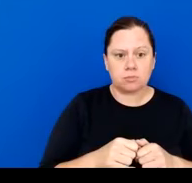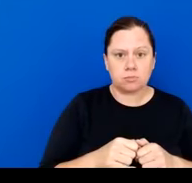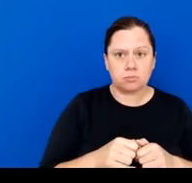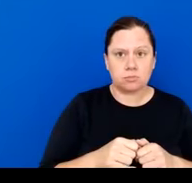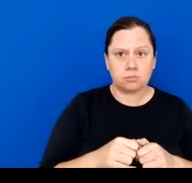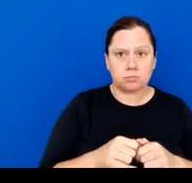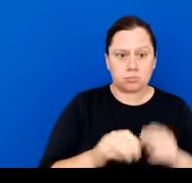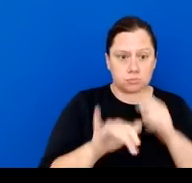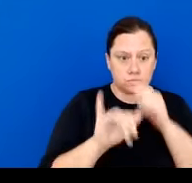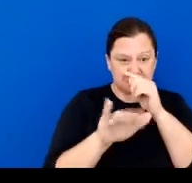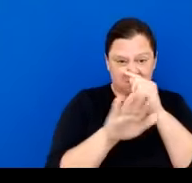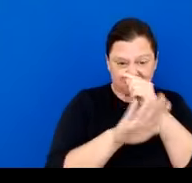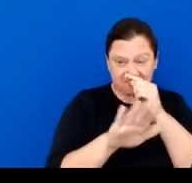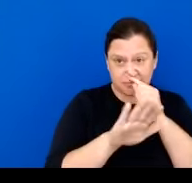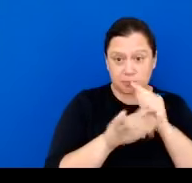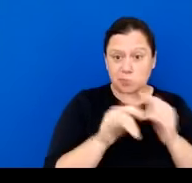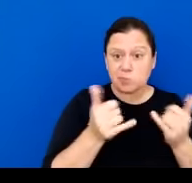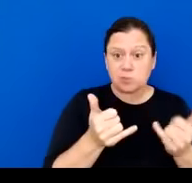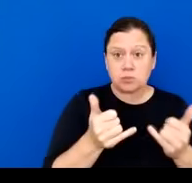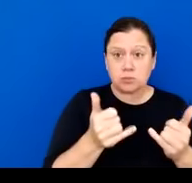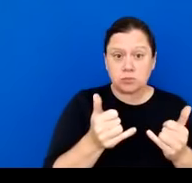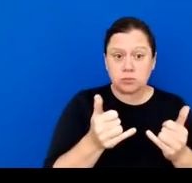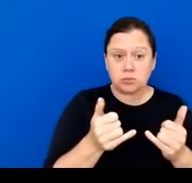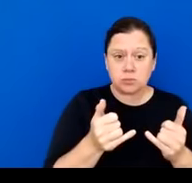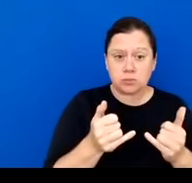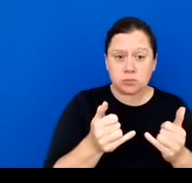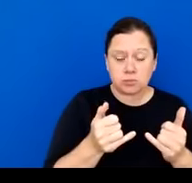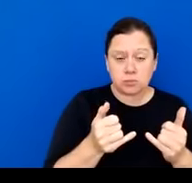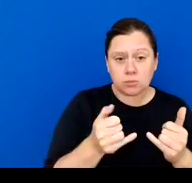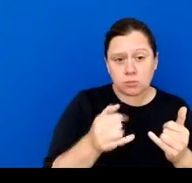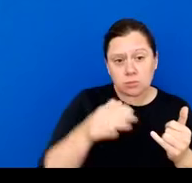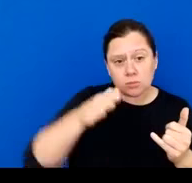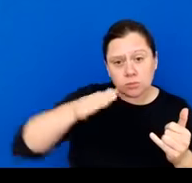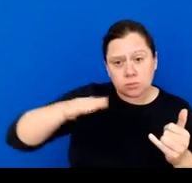corner this northwest corner uh some of this area into here all the